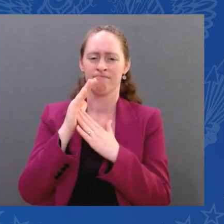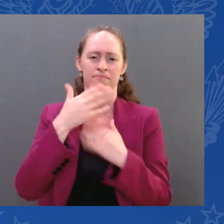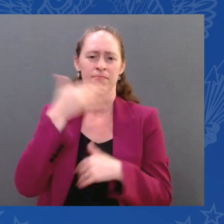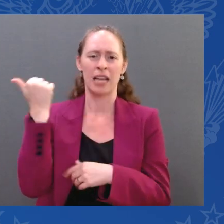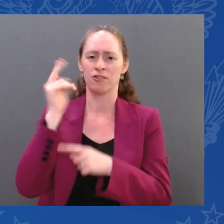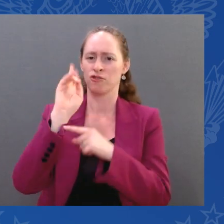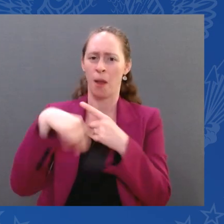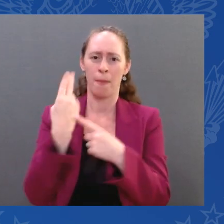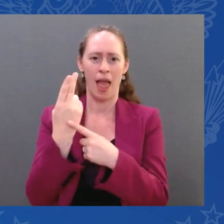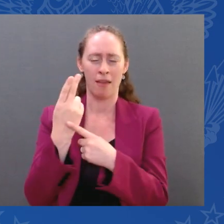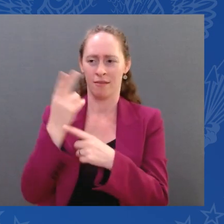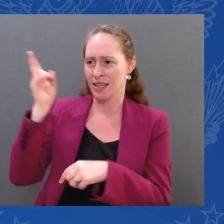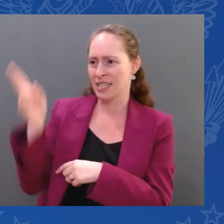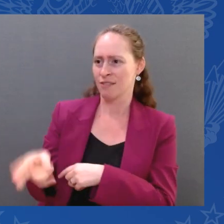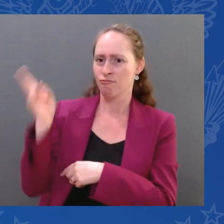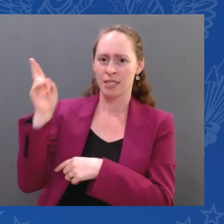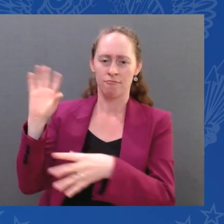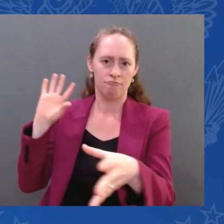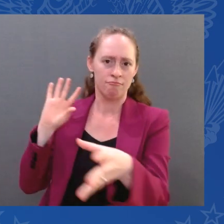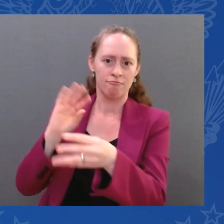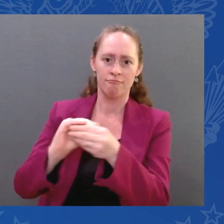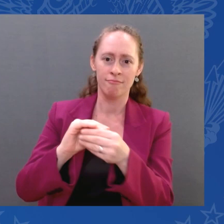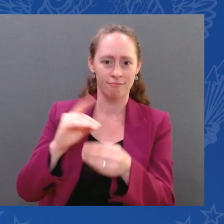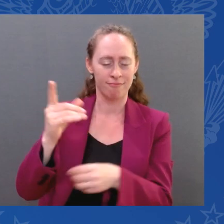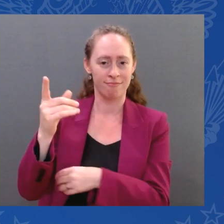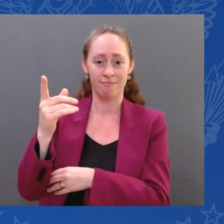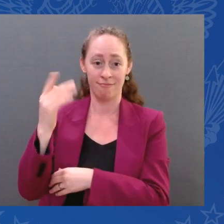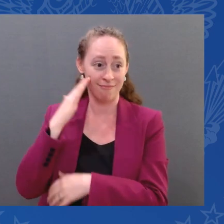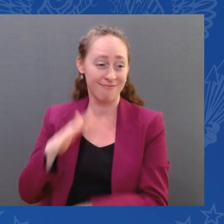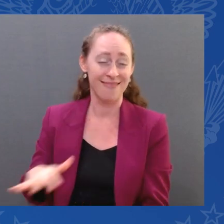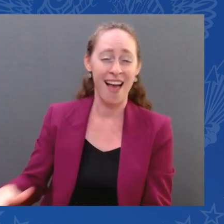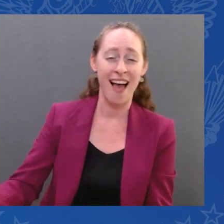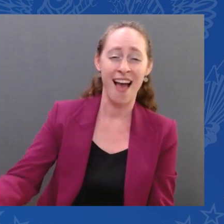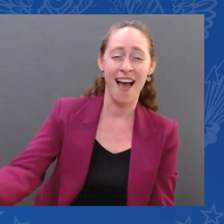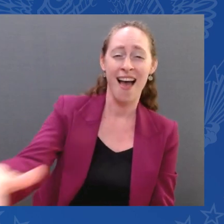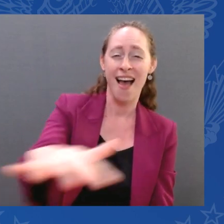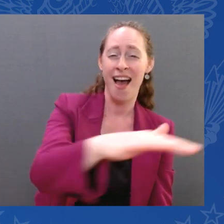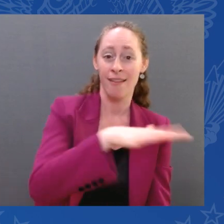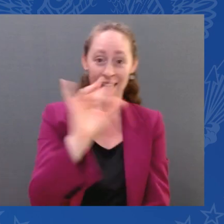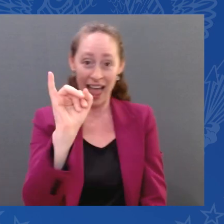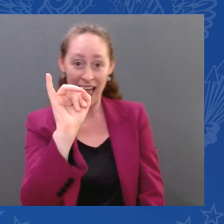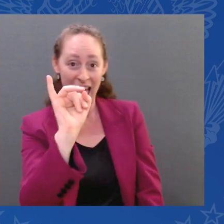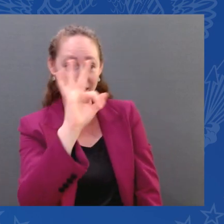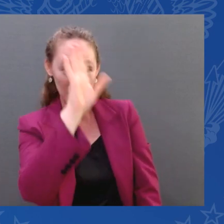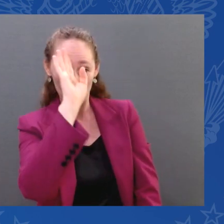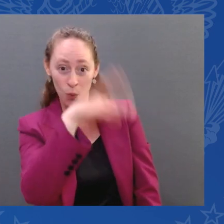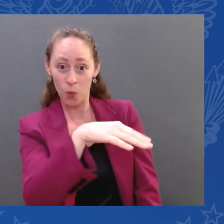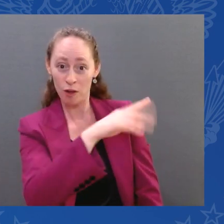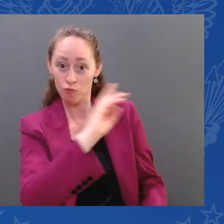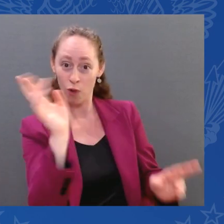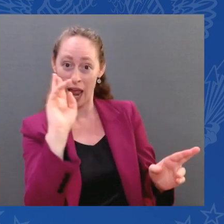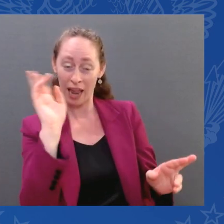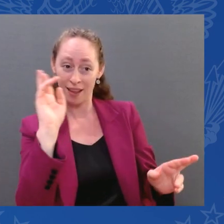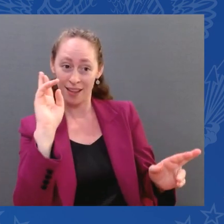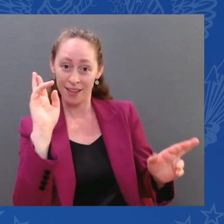When we see her compete, we see unmatched,